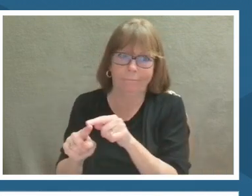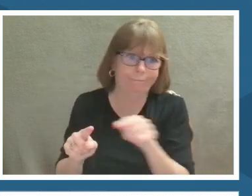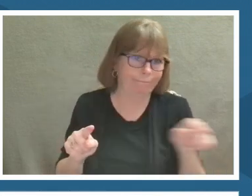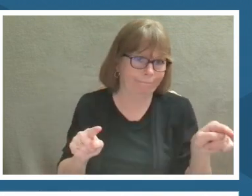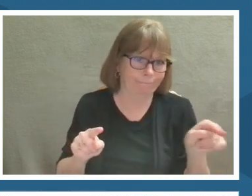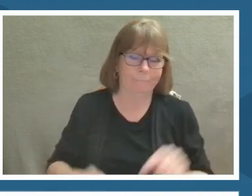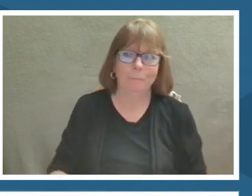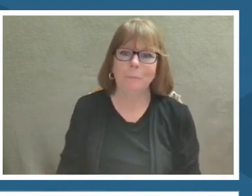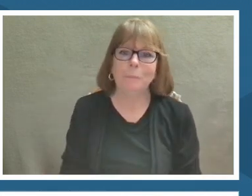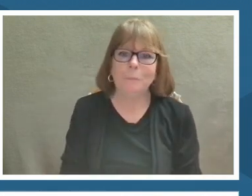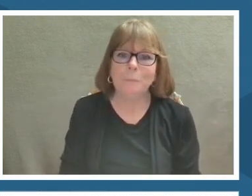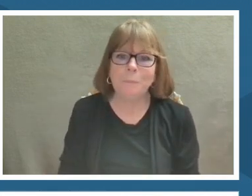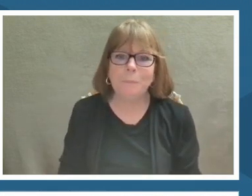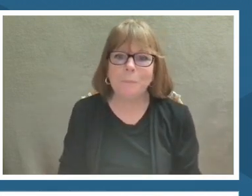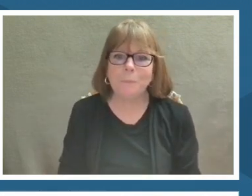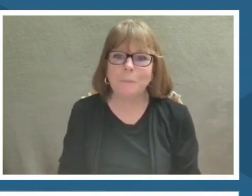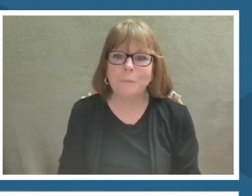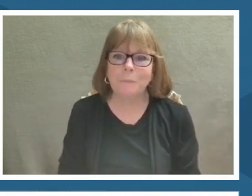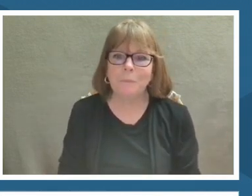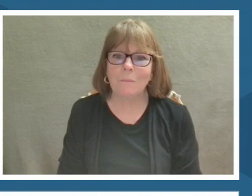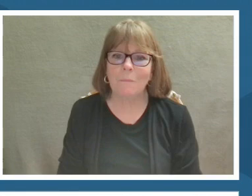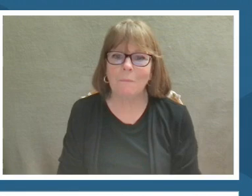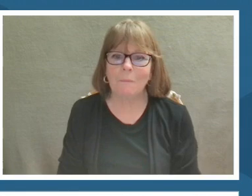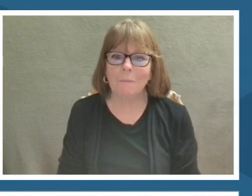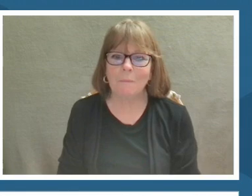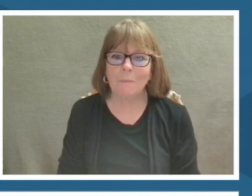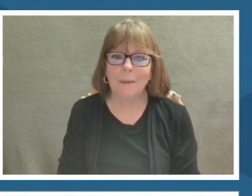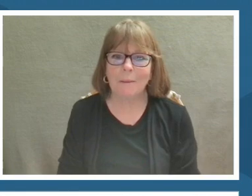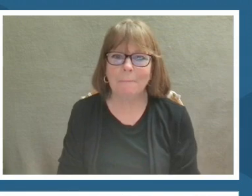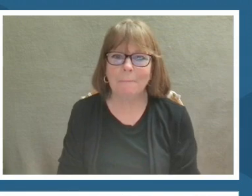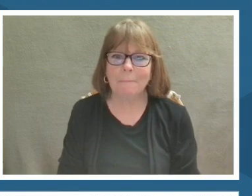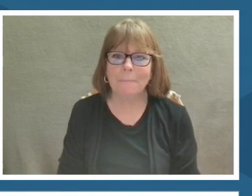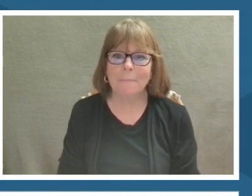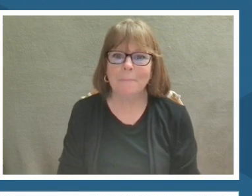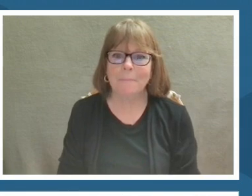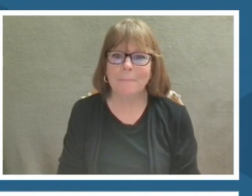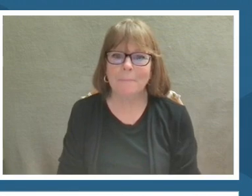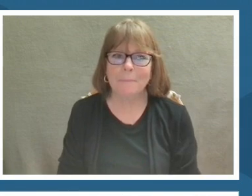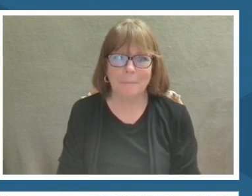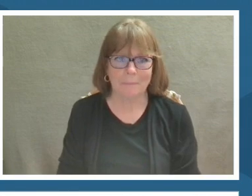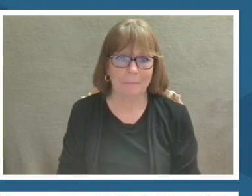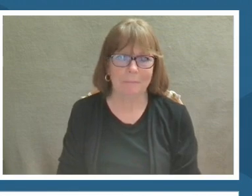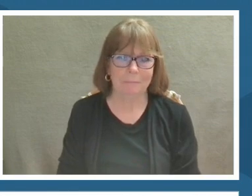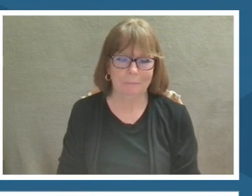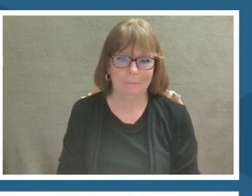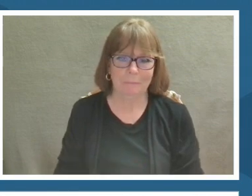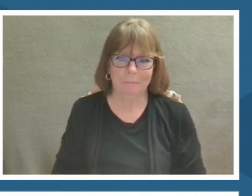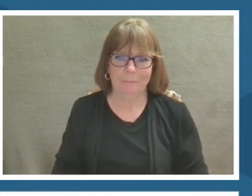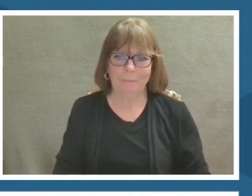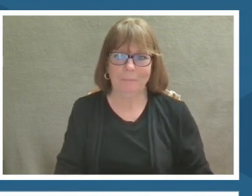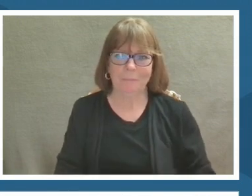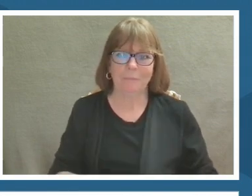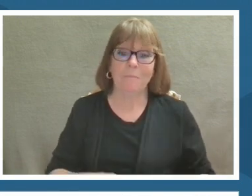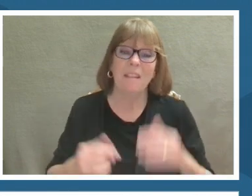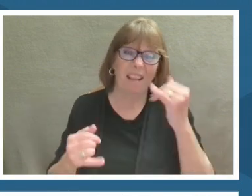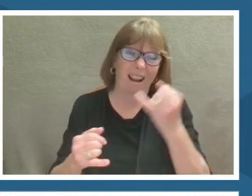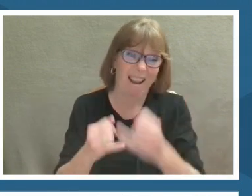applied learning experiences stem and innovation education